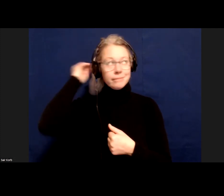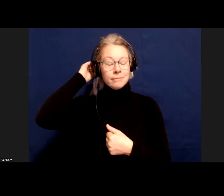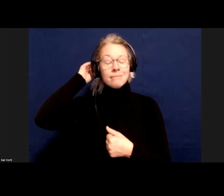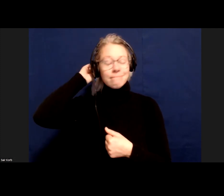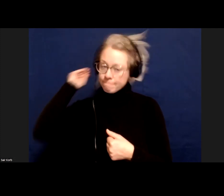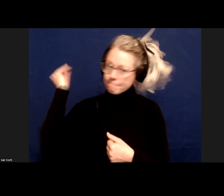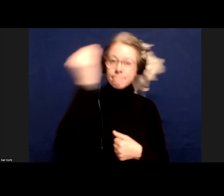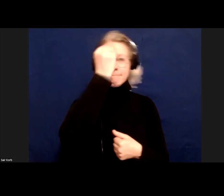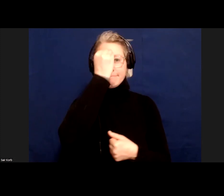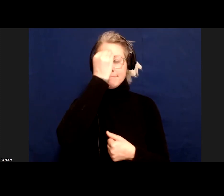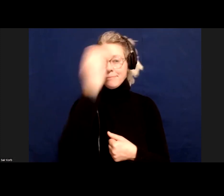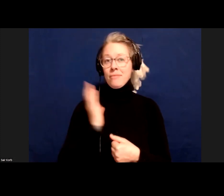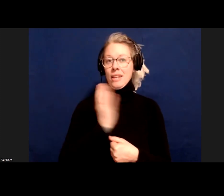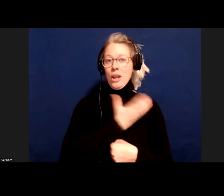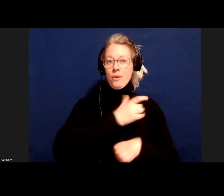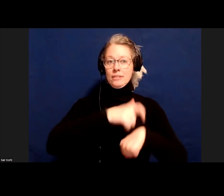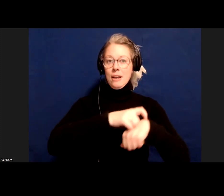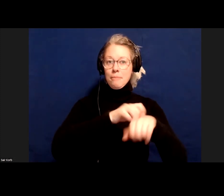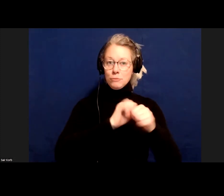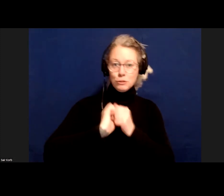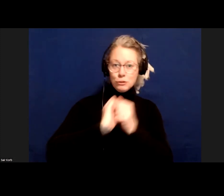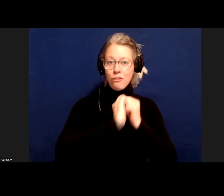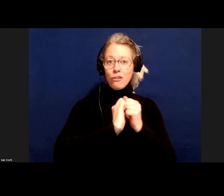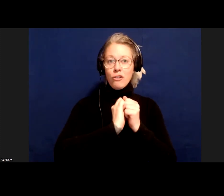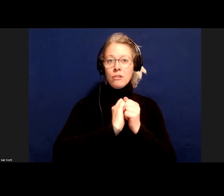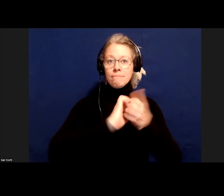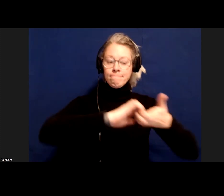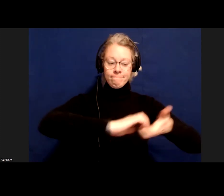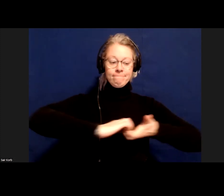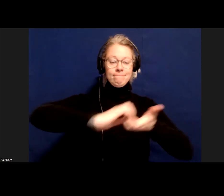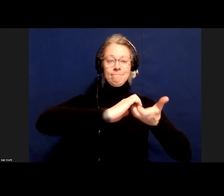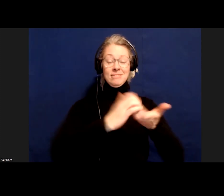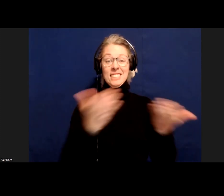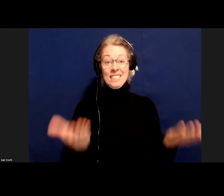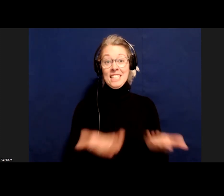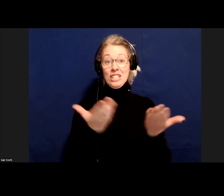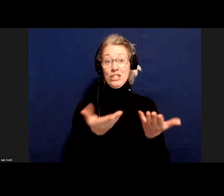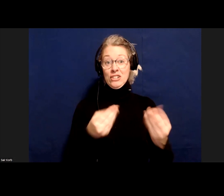see all of you, be it in a virtual way, in this time, where as artists and as content